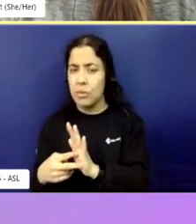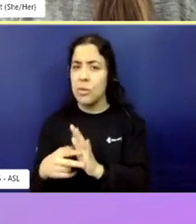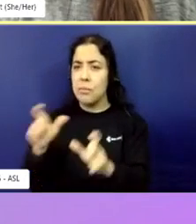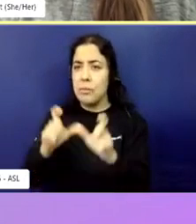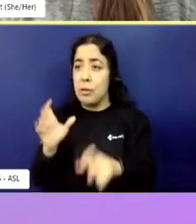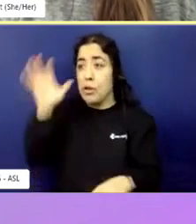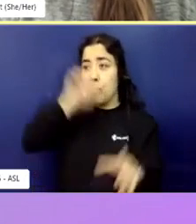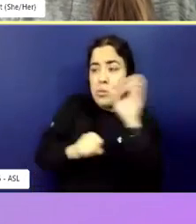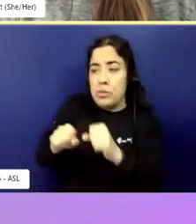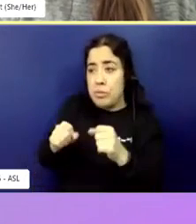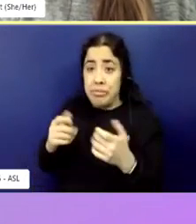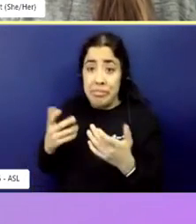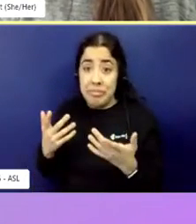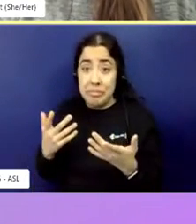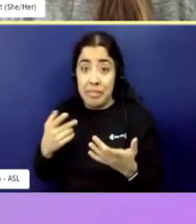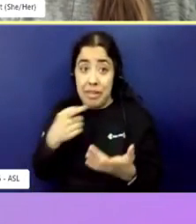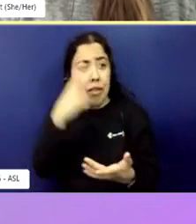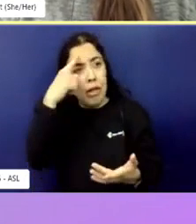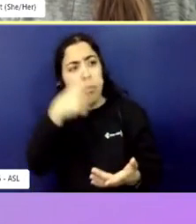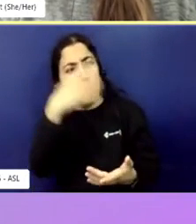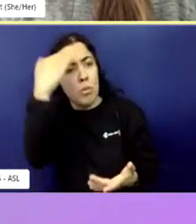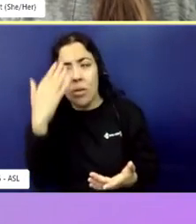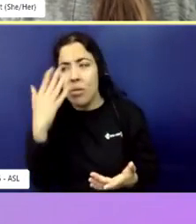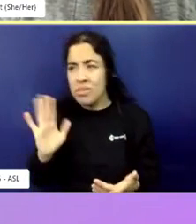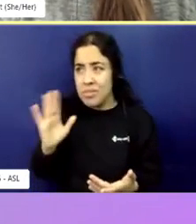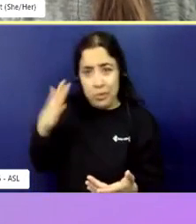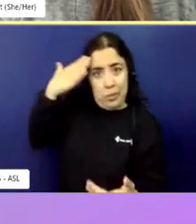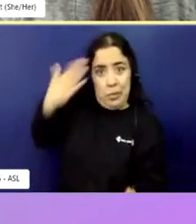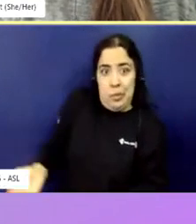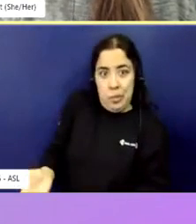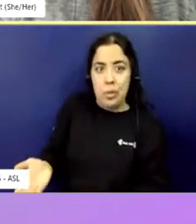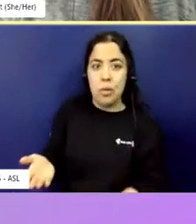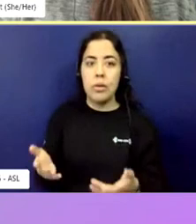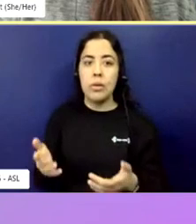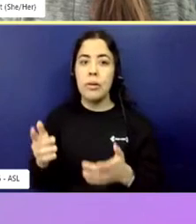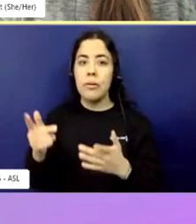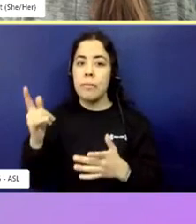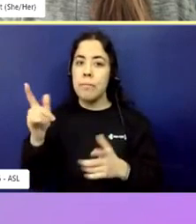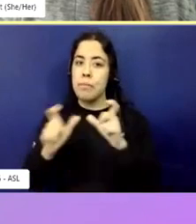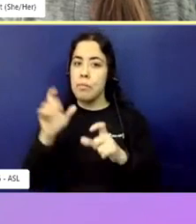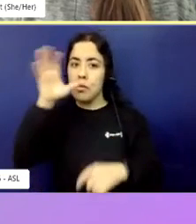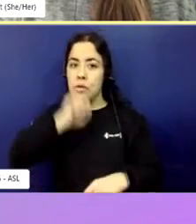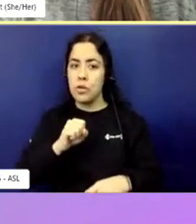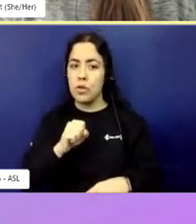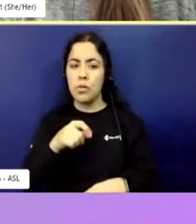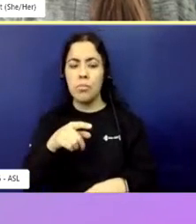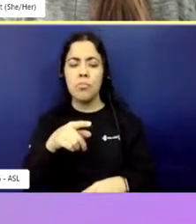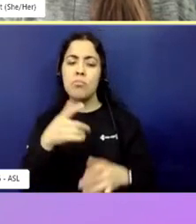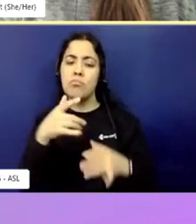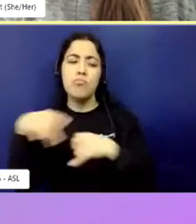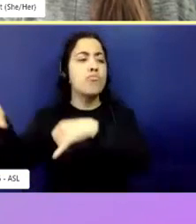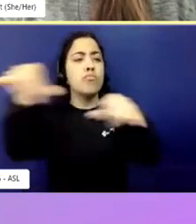to -- as there's a lot of assumption baked into these icons. Which can be very unintuitive. We have familiar